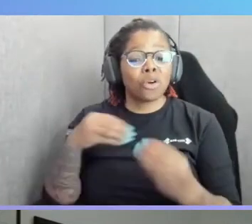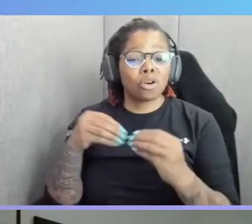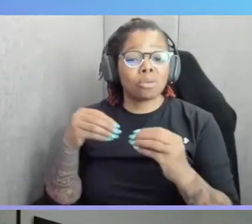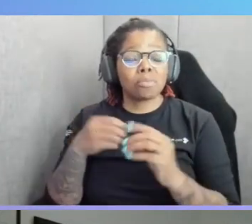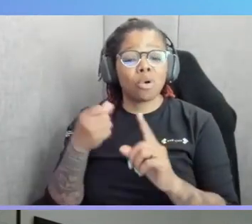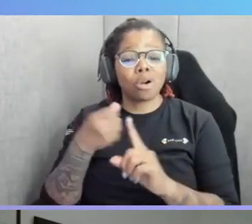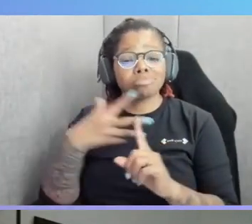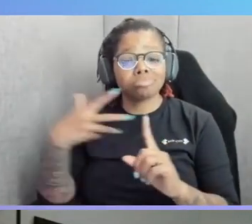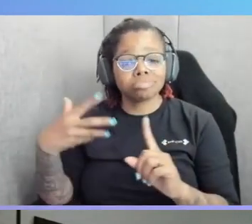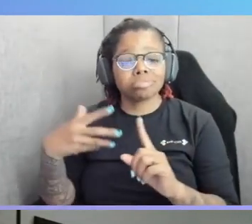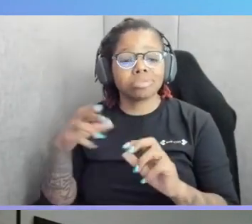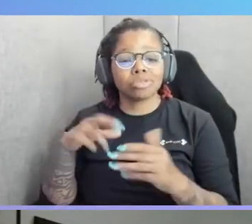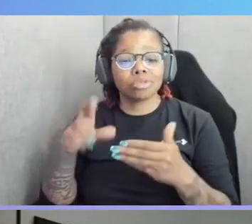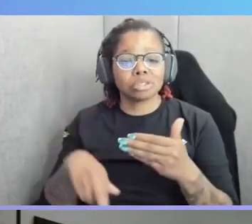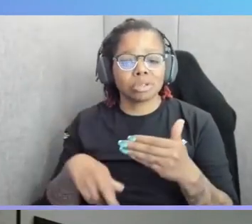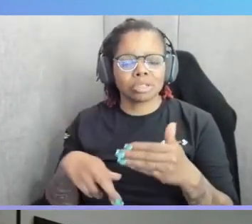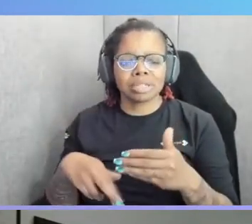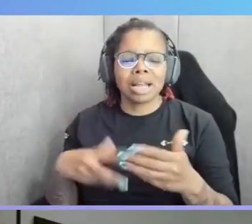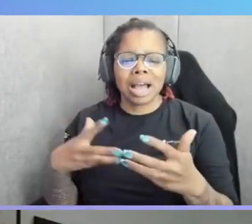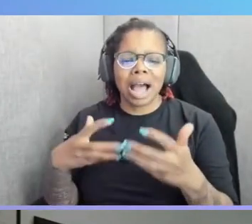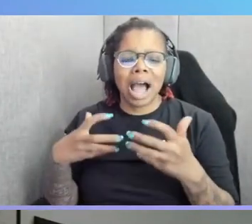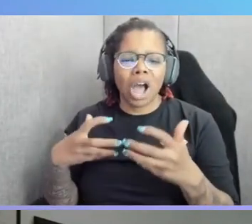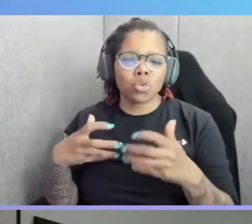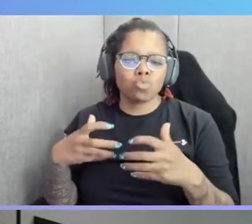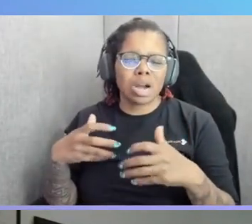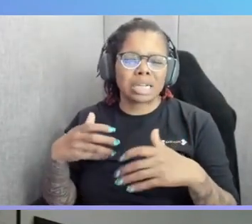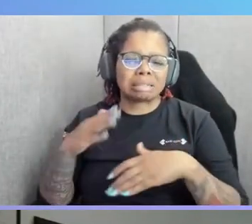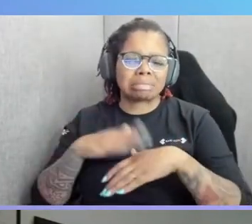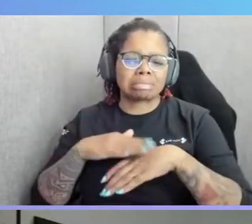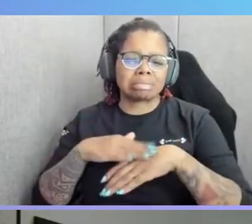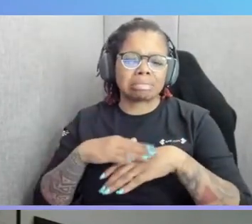gotten so far, I want to put some caveats to our findings. So